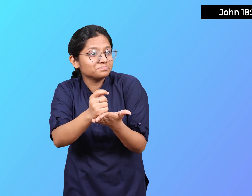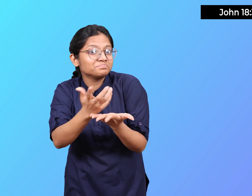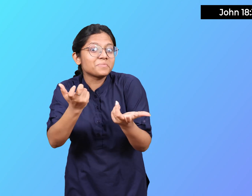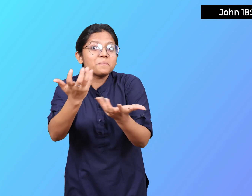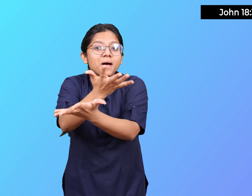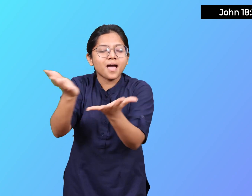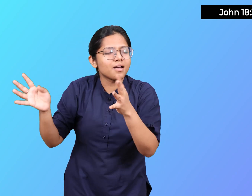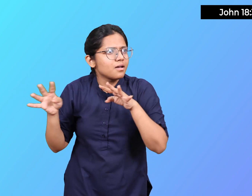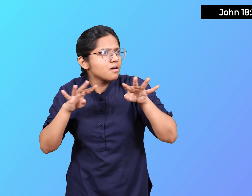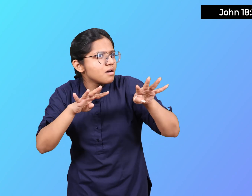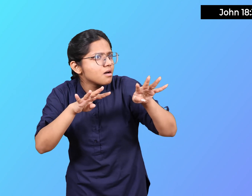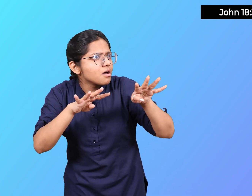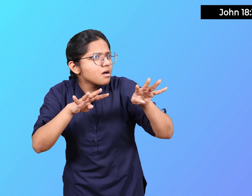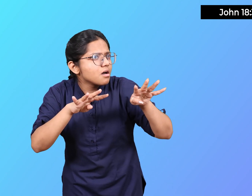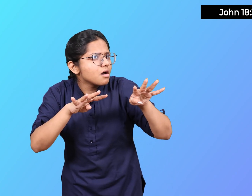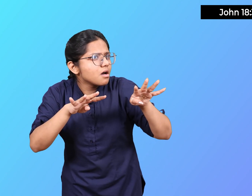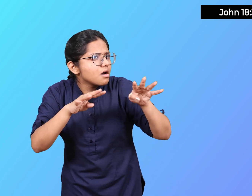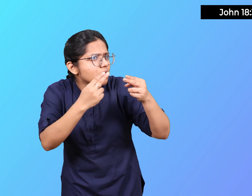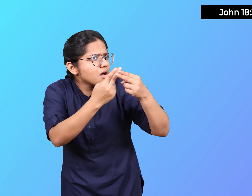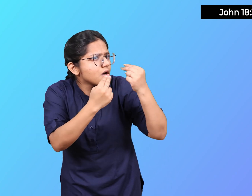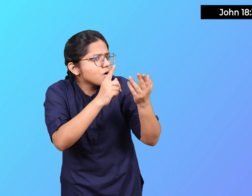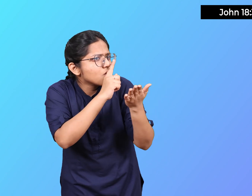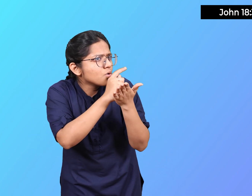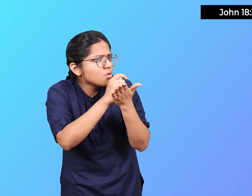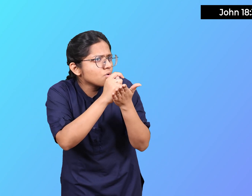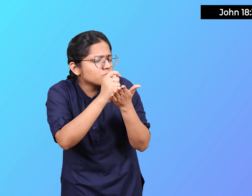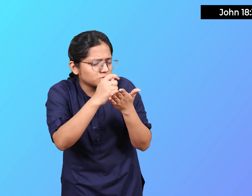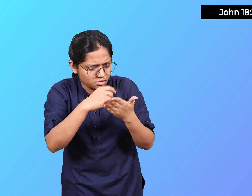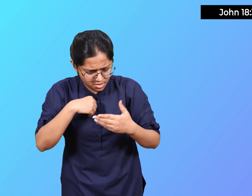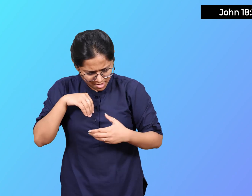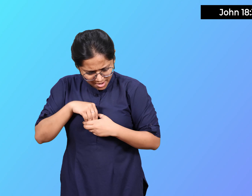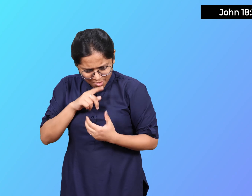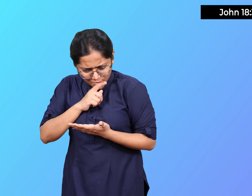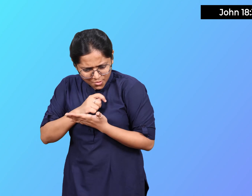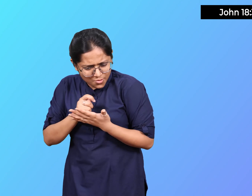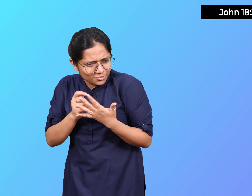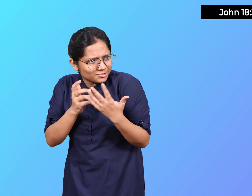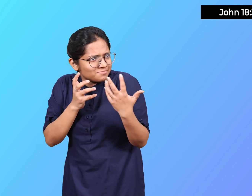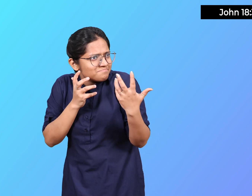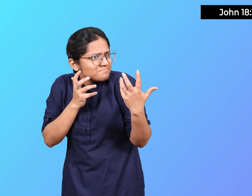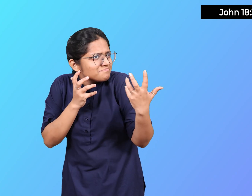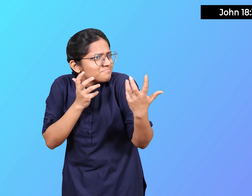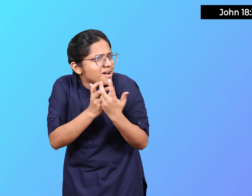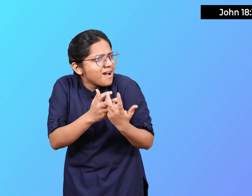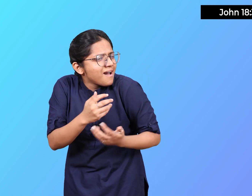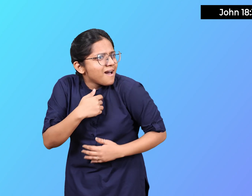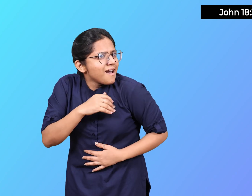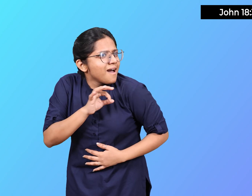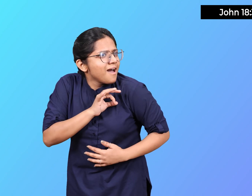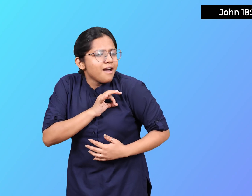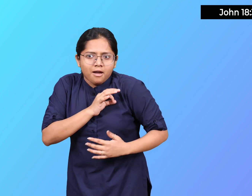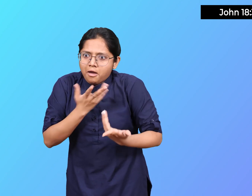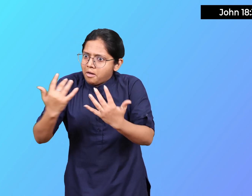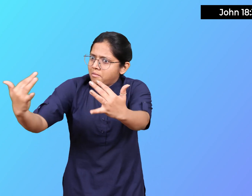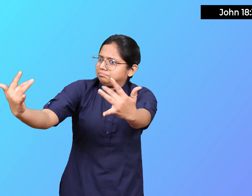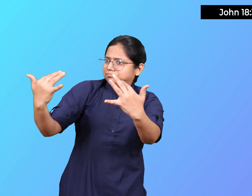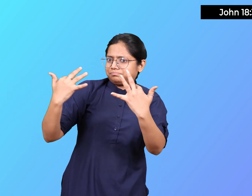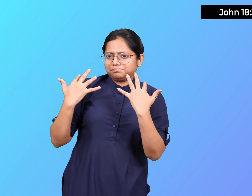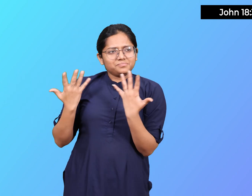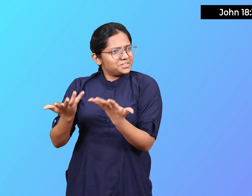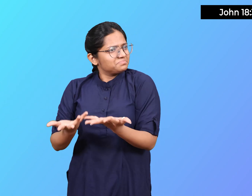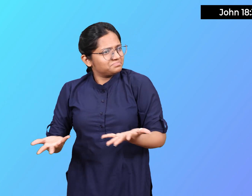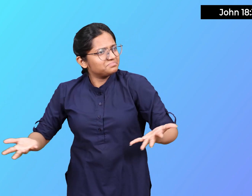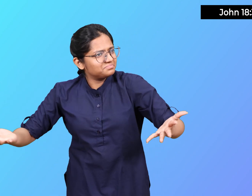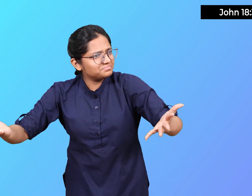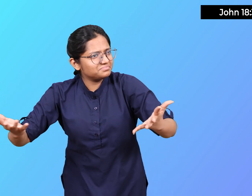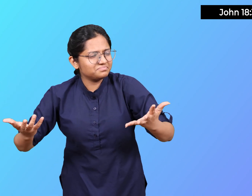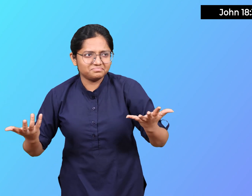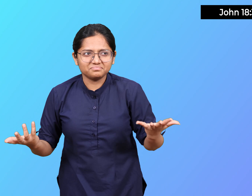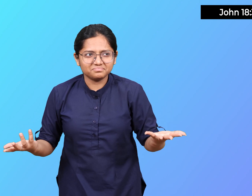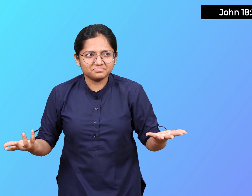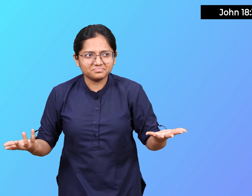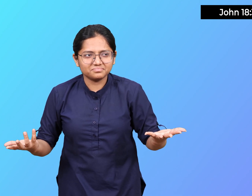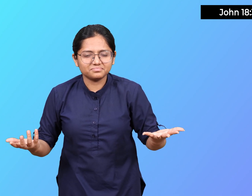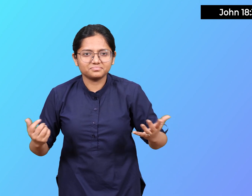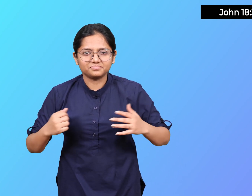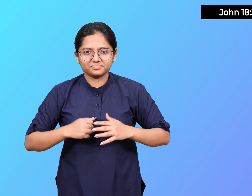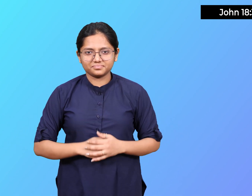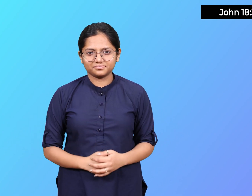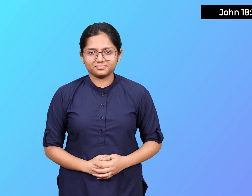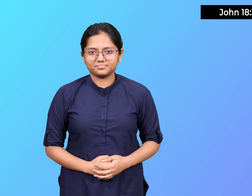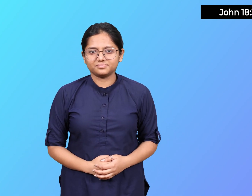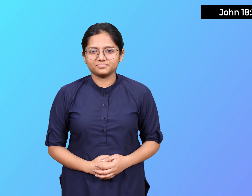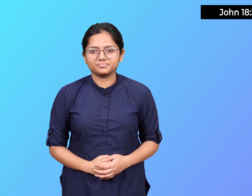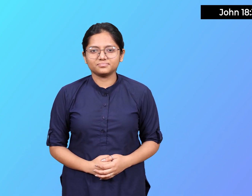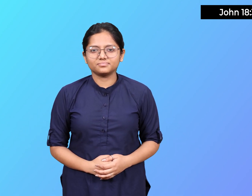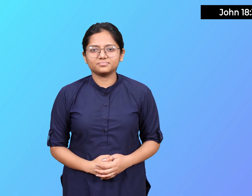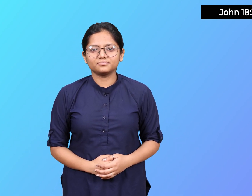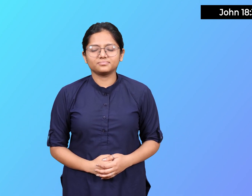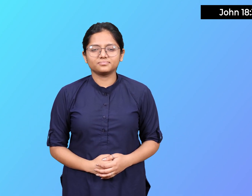And everyone who belongs to the truth listens to me.”